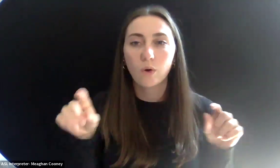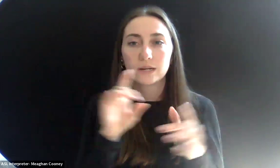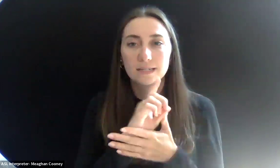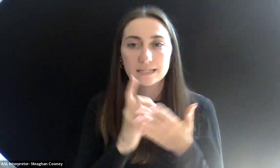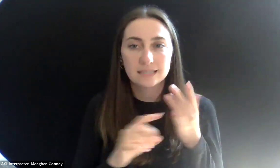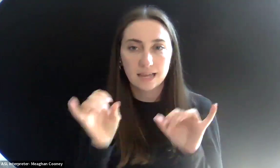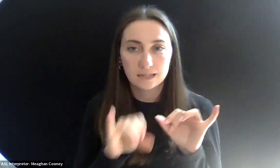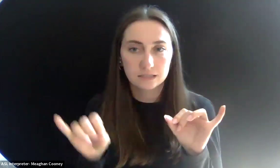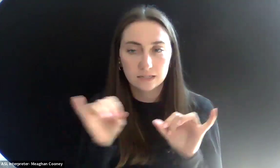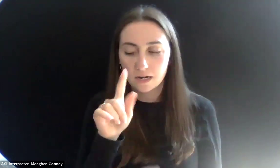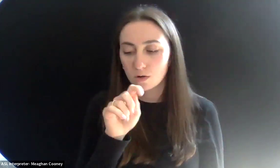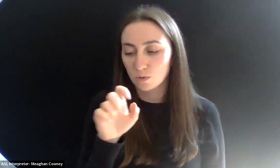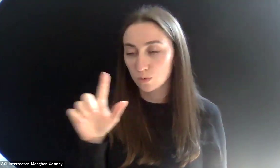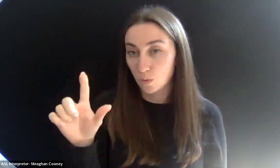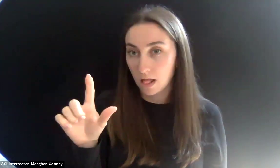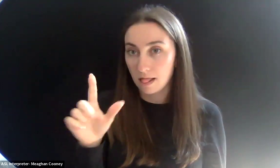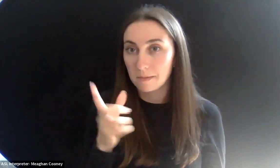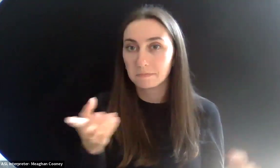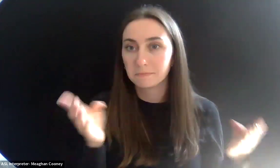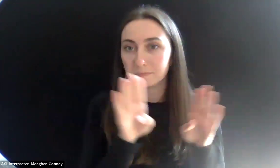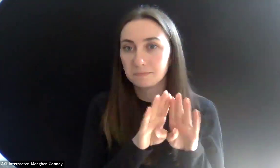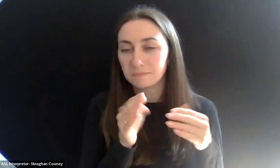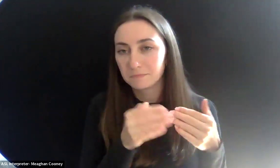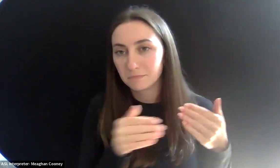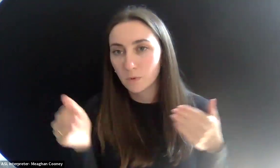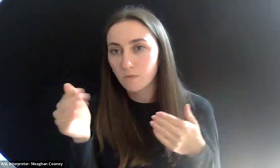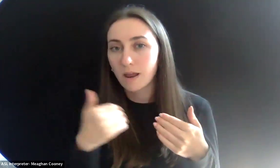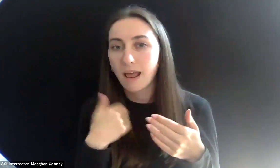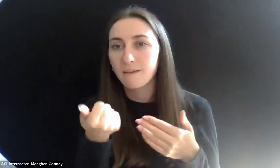So moving on, we have a few slides here that present some